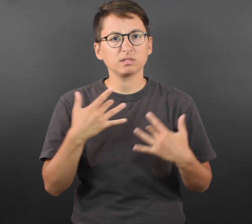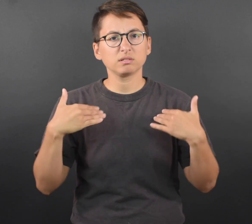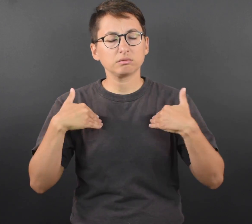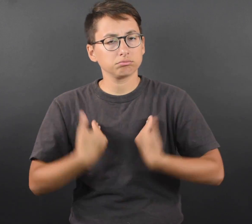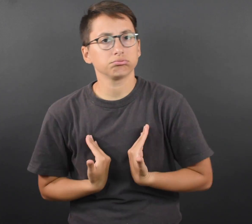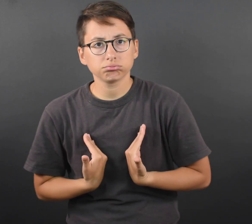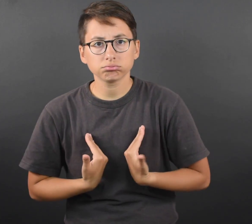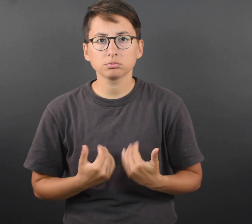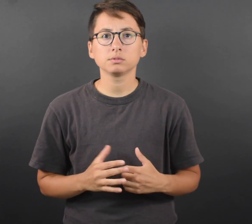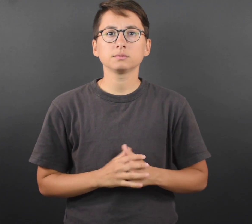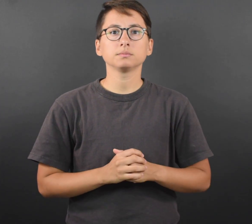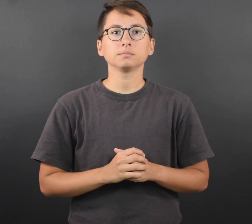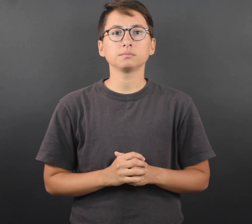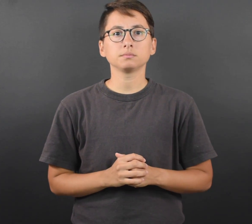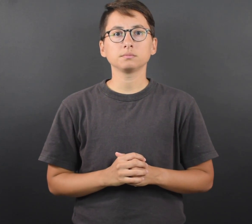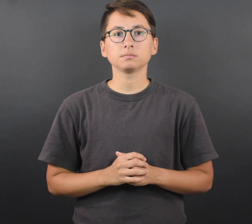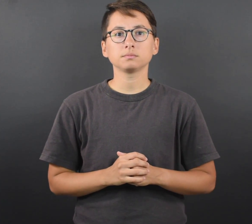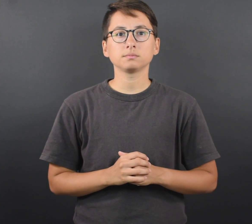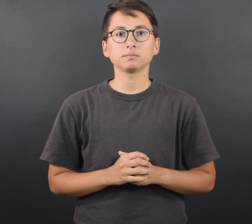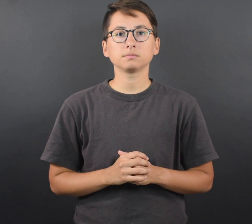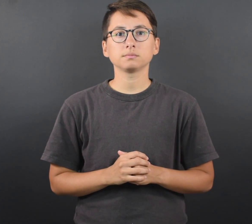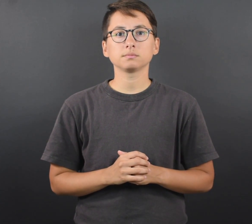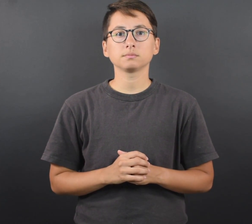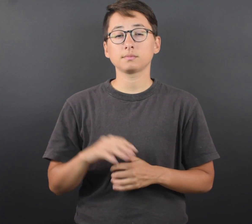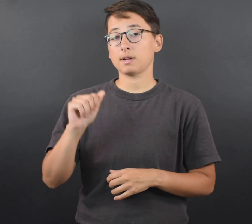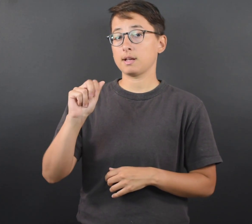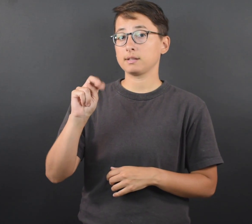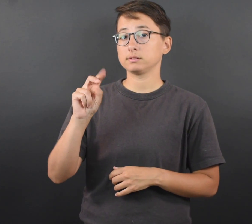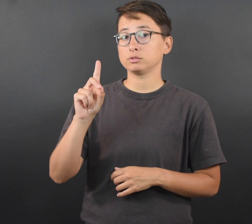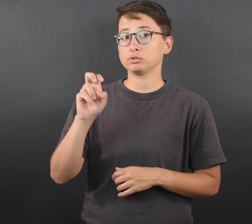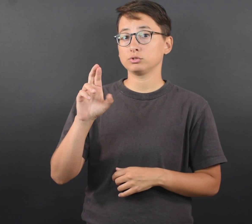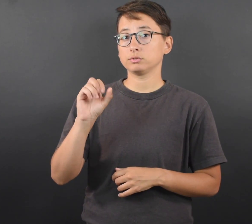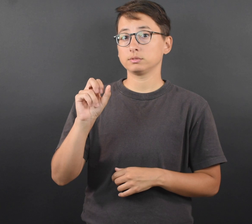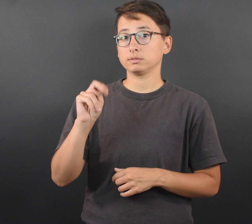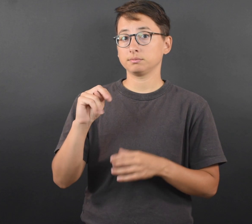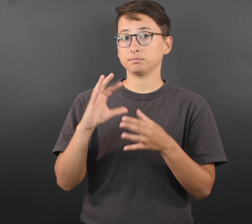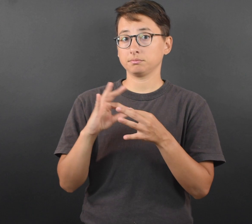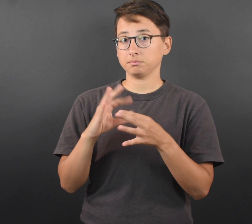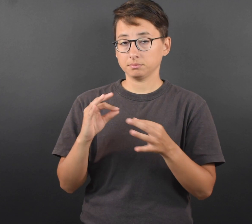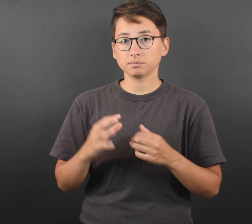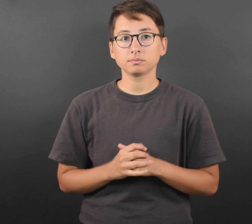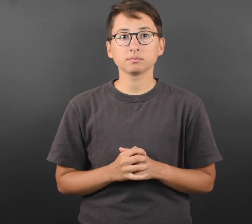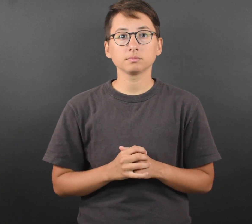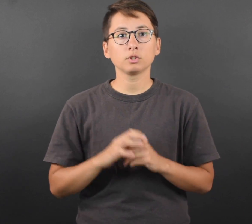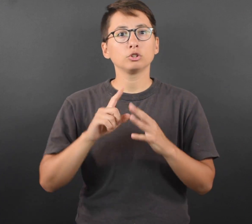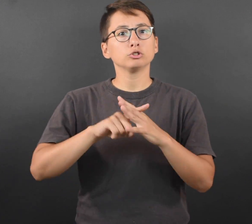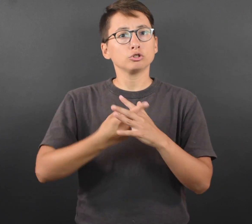“Start exercise — even yard work — with a slow five-minute walk,” Anderson advised.